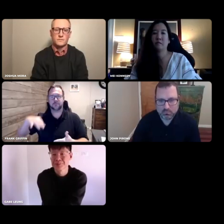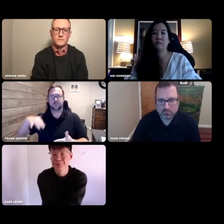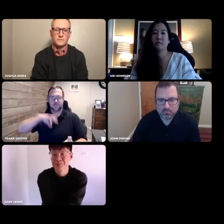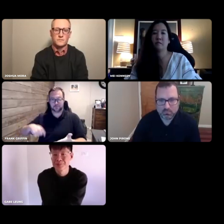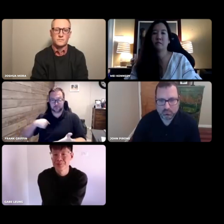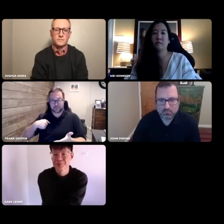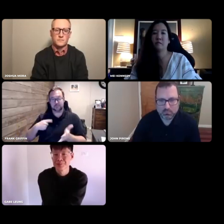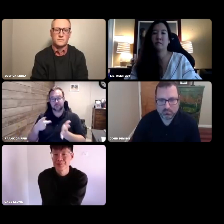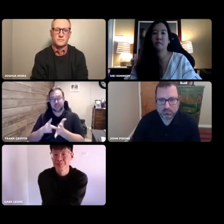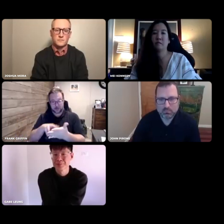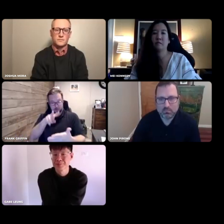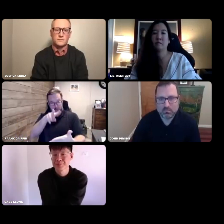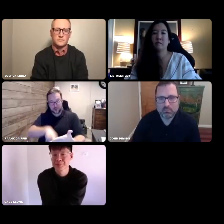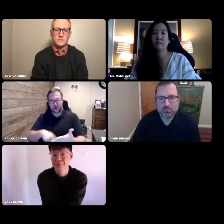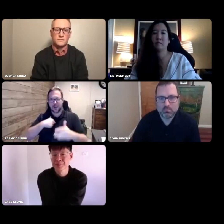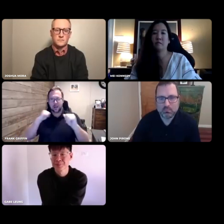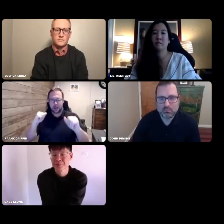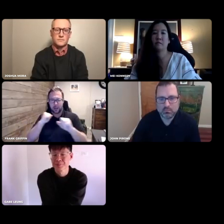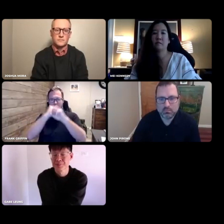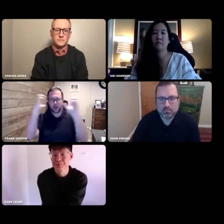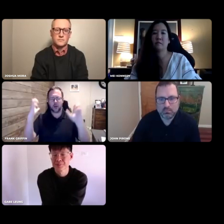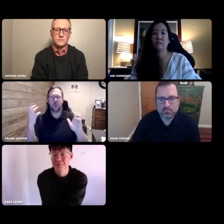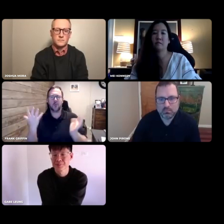will benefit my students AND me.